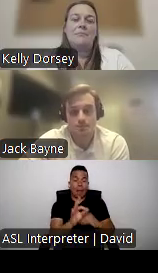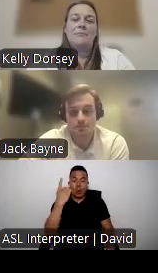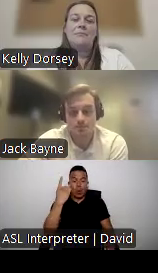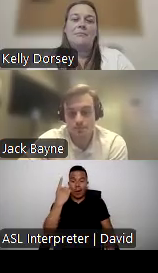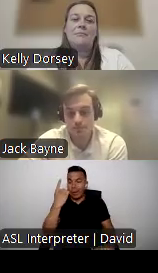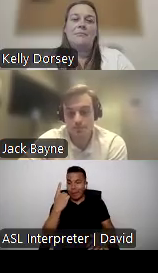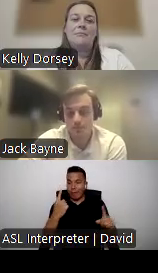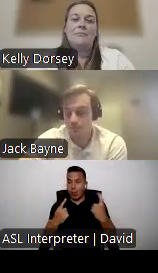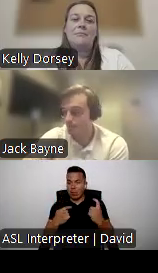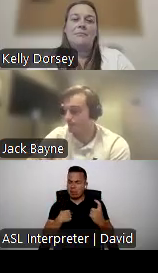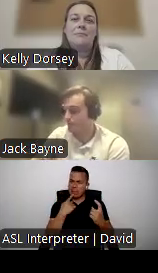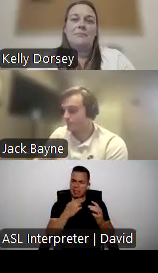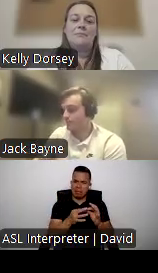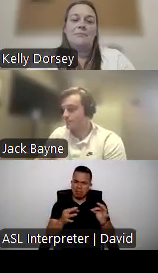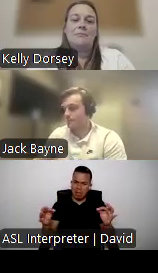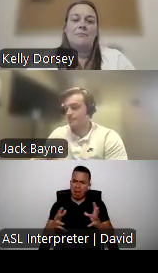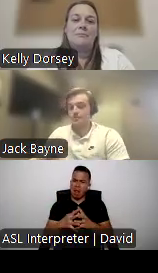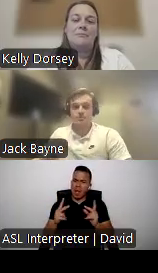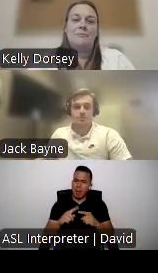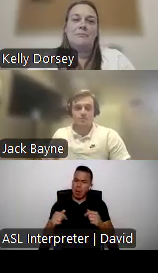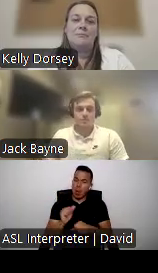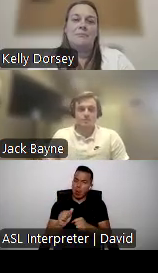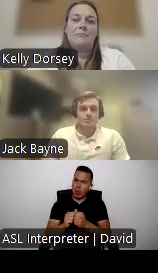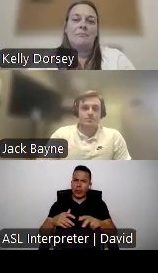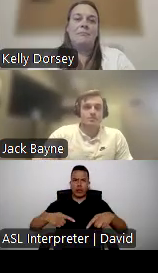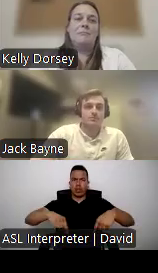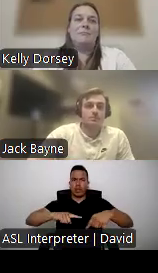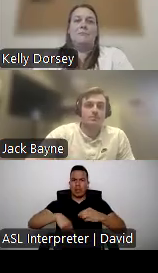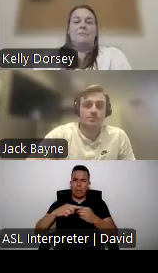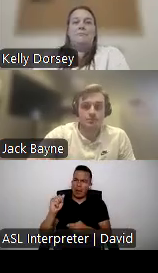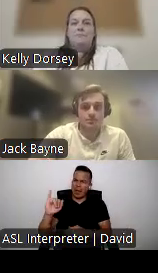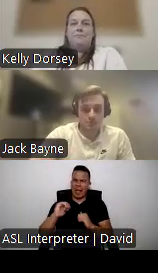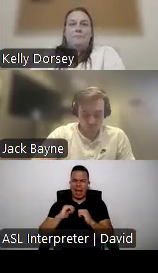"A lot of people I work with are nervous about AI. How do you address common fears like losing